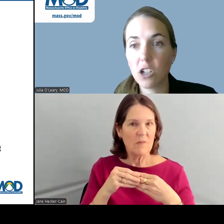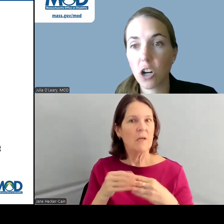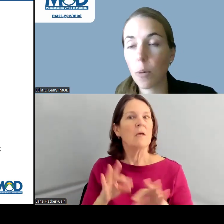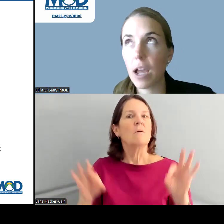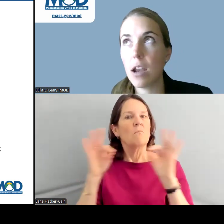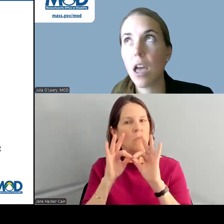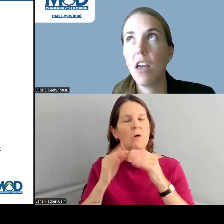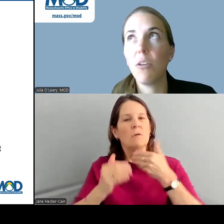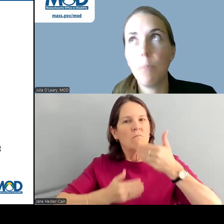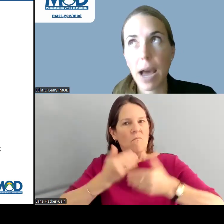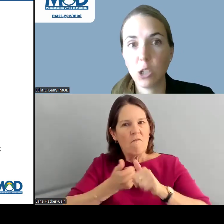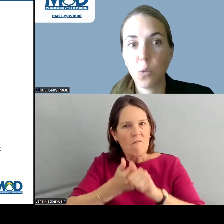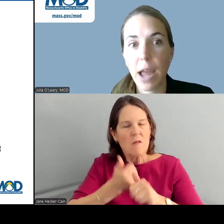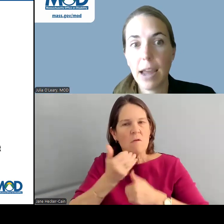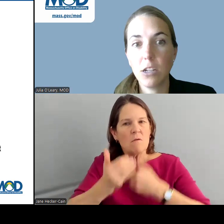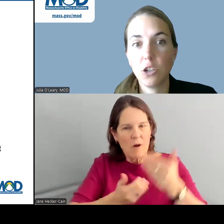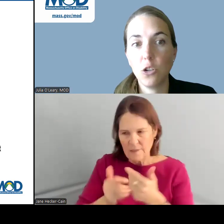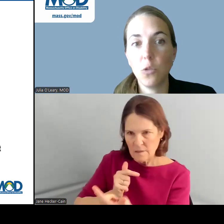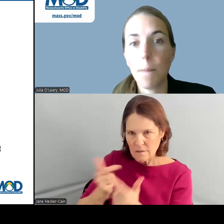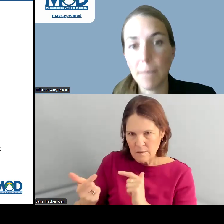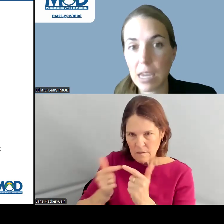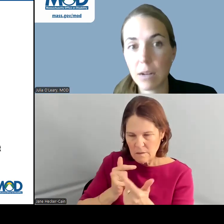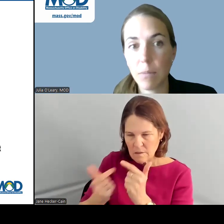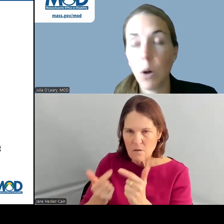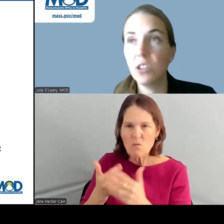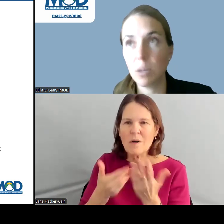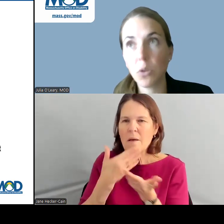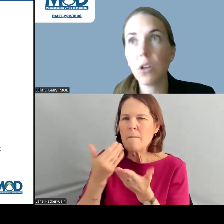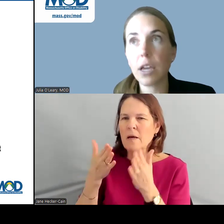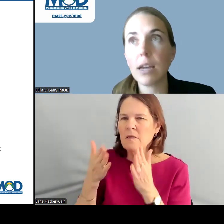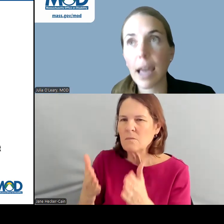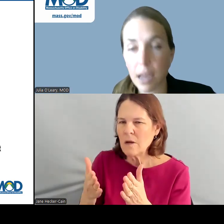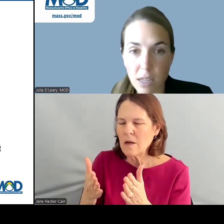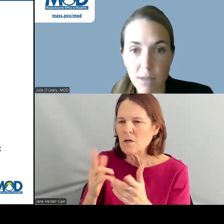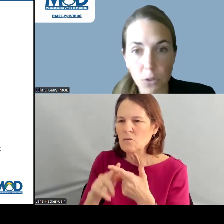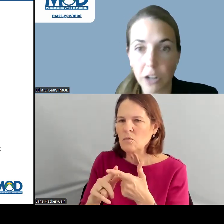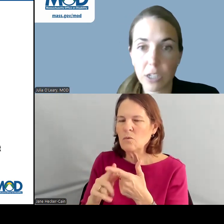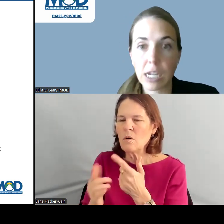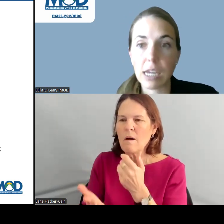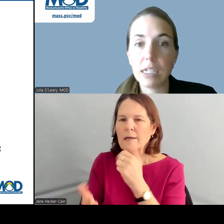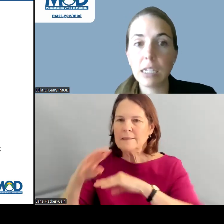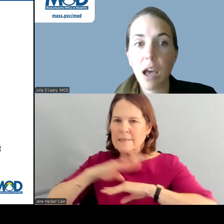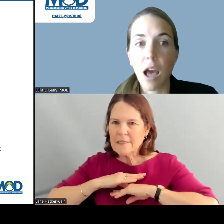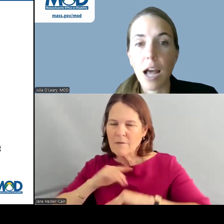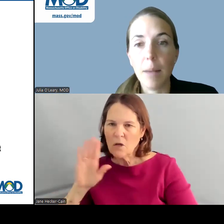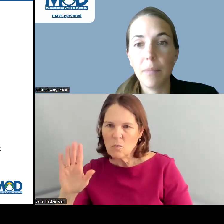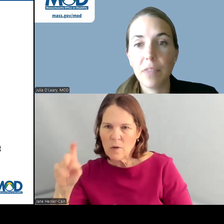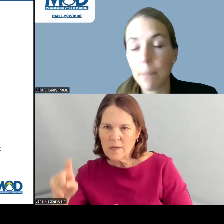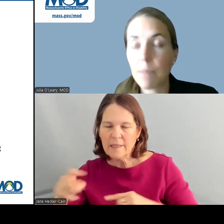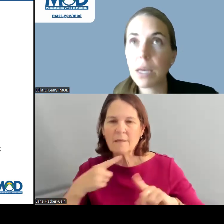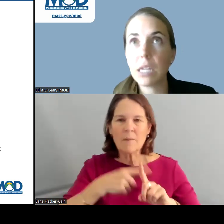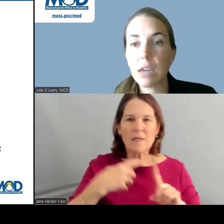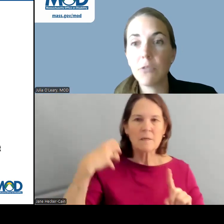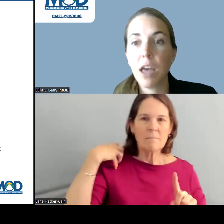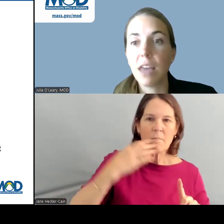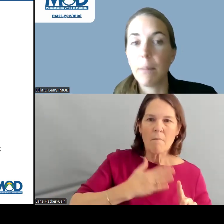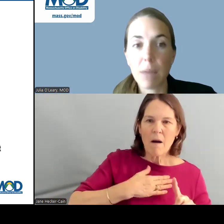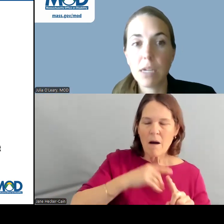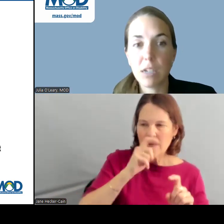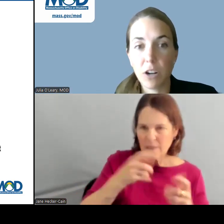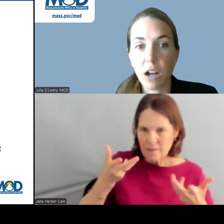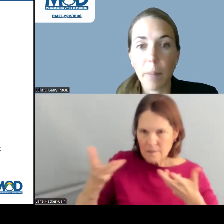You need to engage in the interactive process to determine the best way to meet both the employee and the employer's needs.